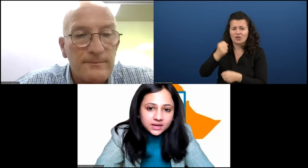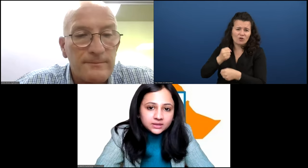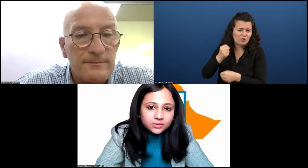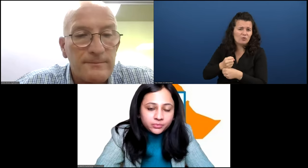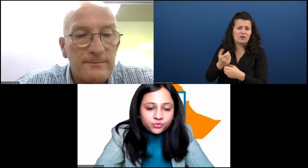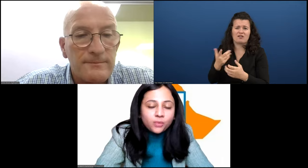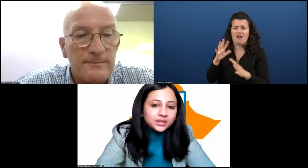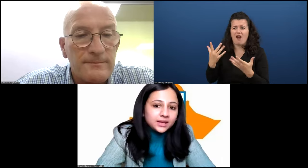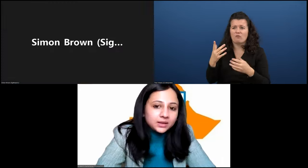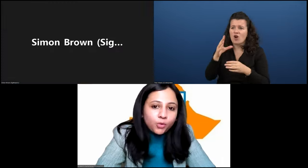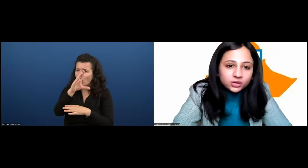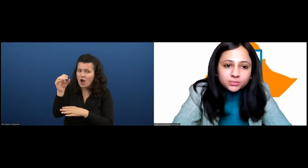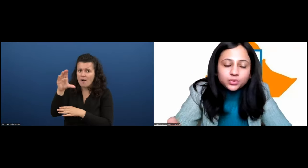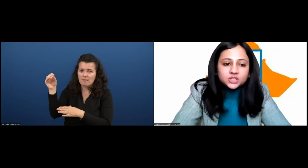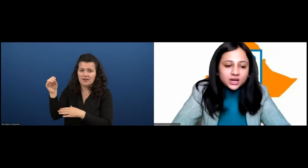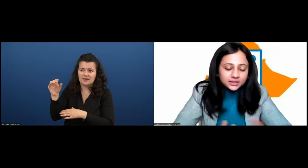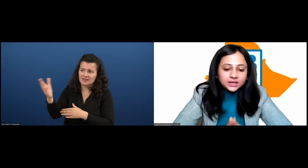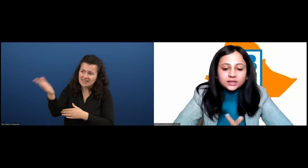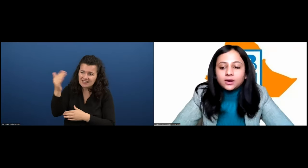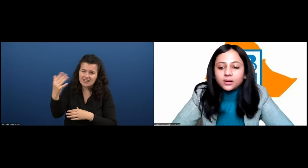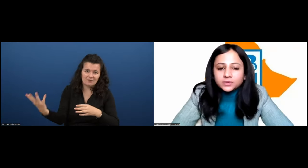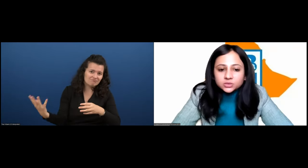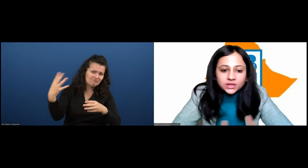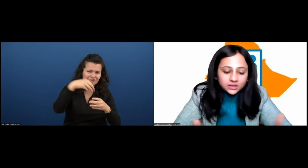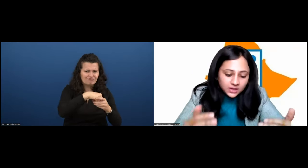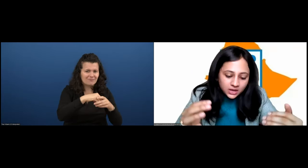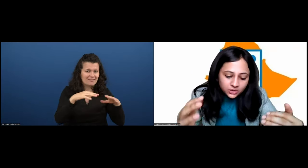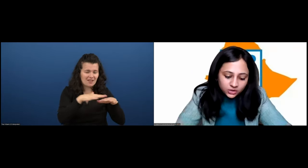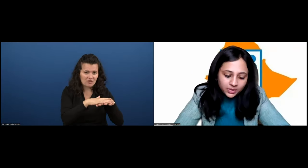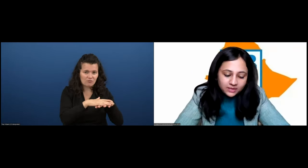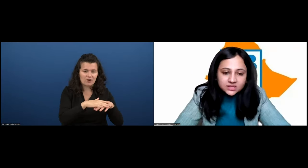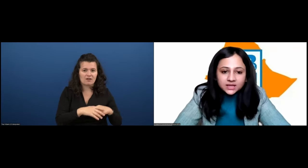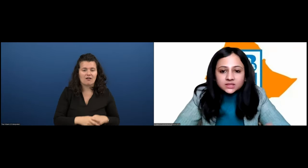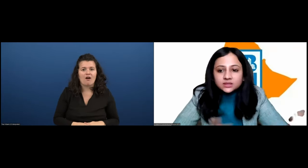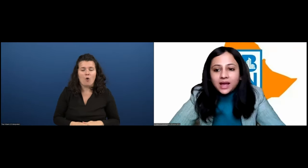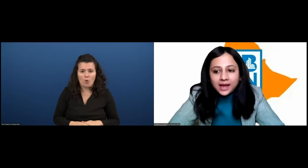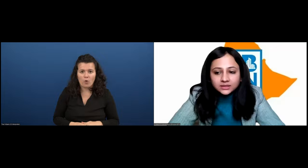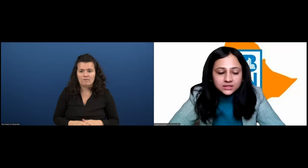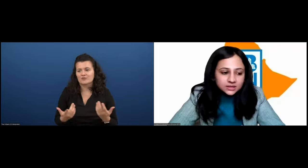and forming that important bridge, I think, between, you know, the private sector and